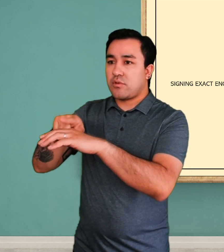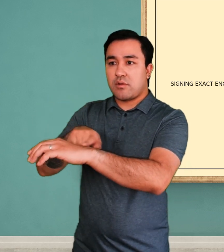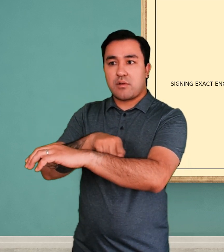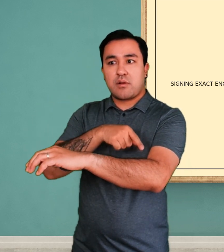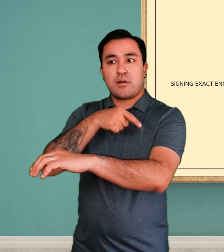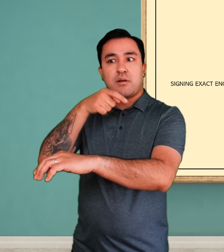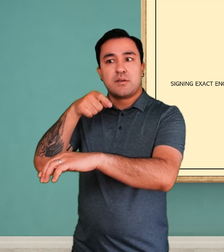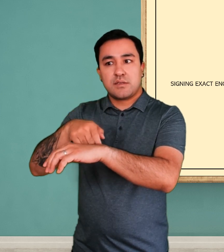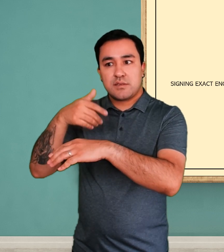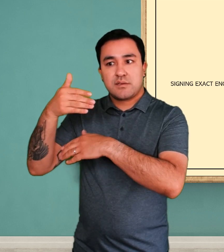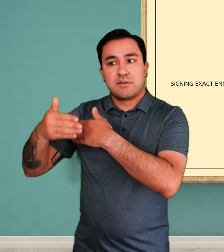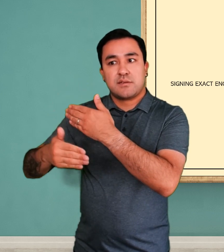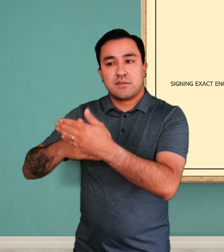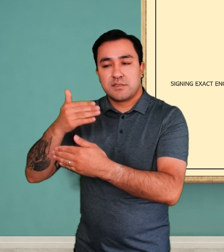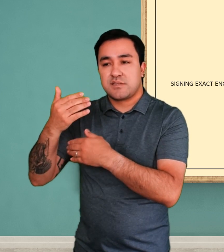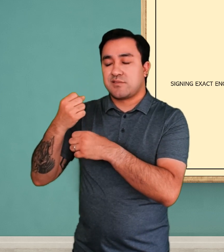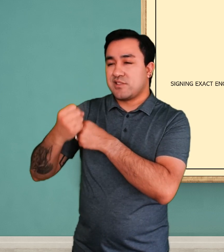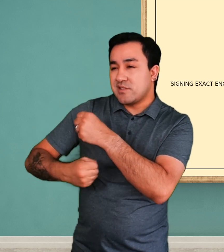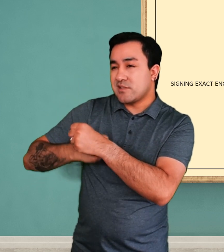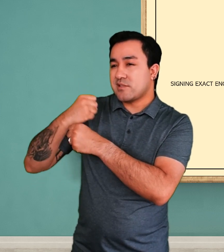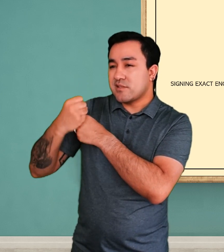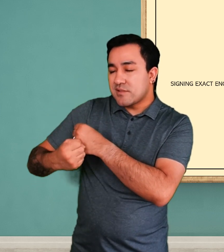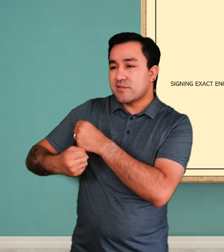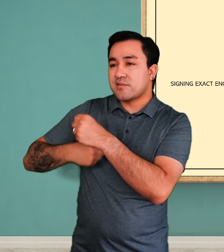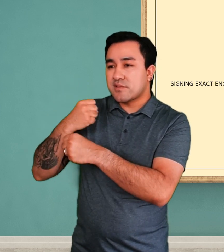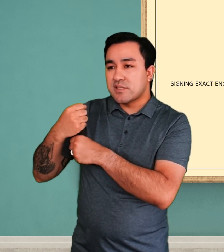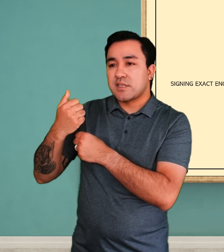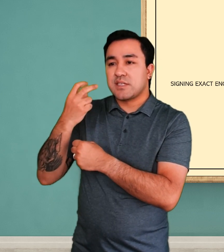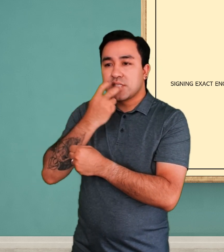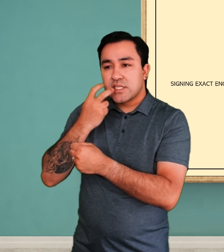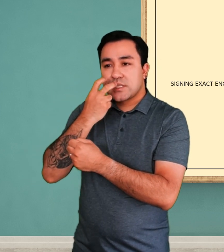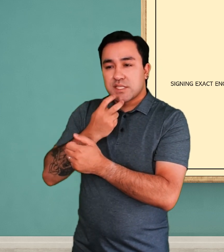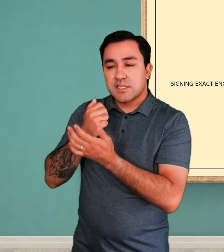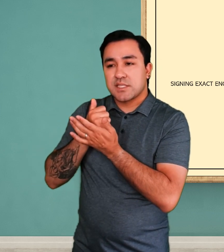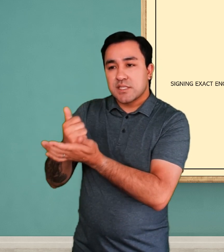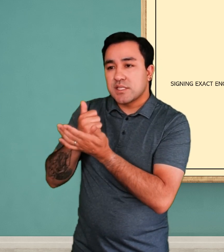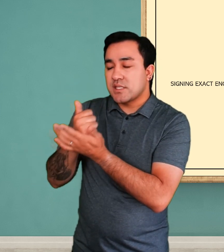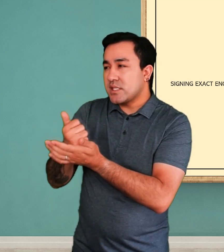It typically requires years of speech therapy and various methods to teach them how to speak.